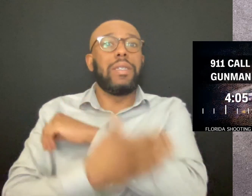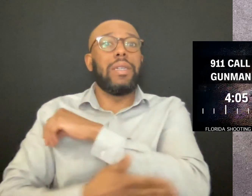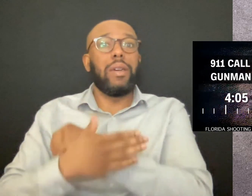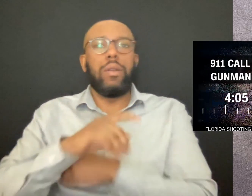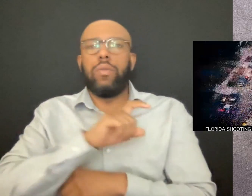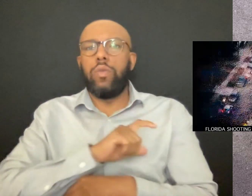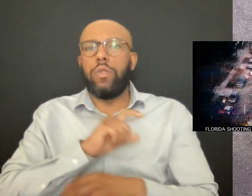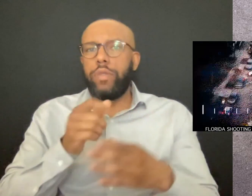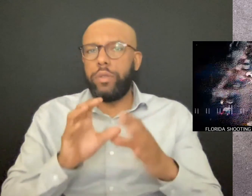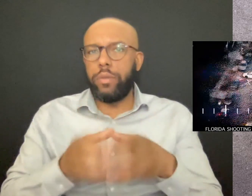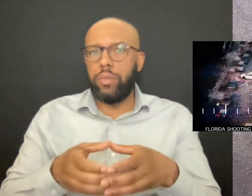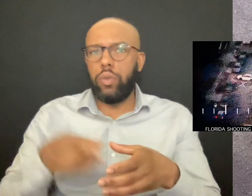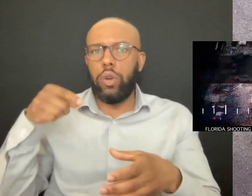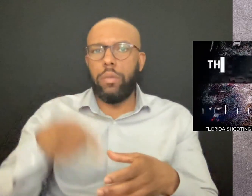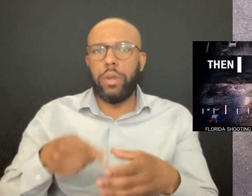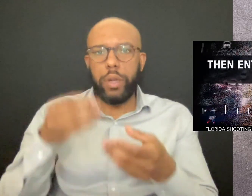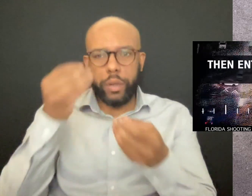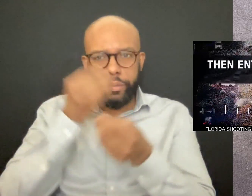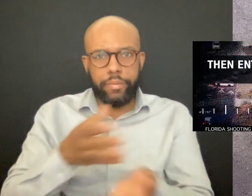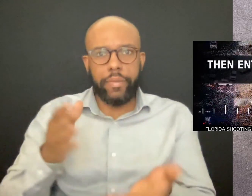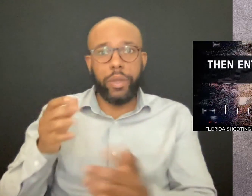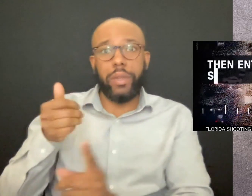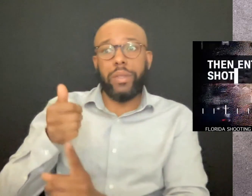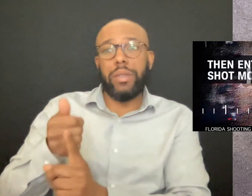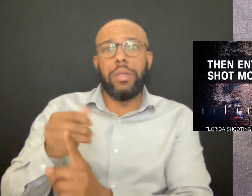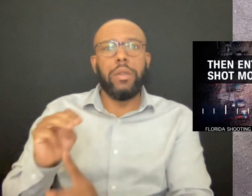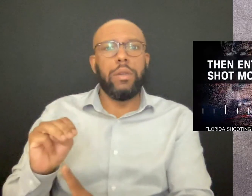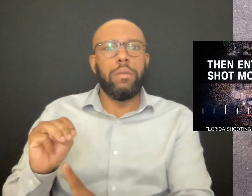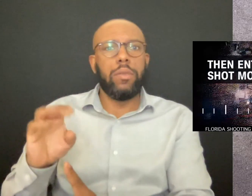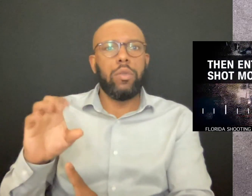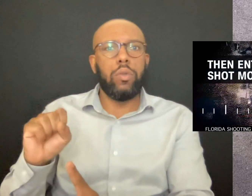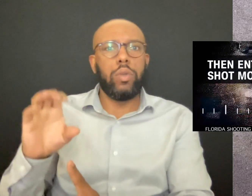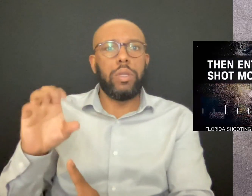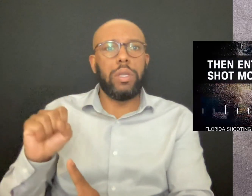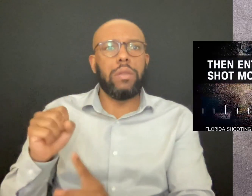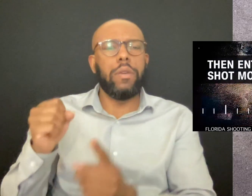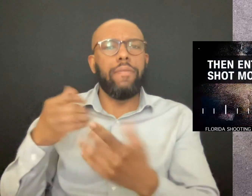the Orange County Sheriff's Department says Moses then entered another house